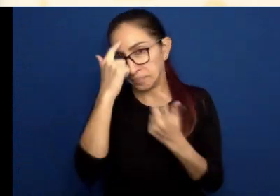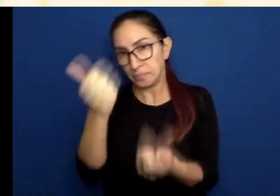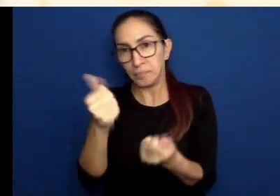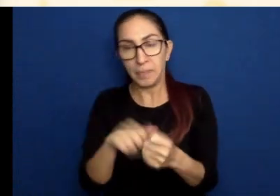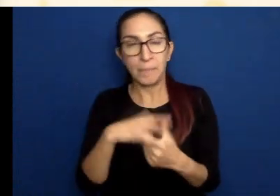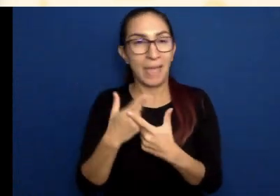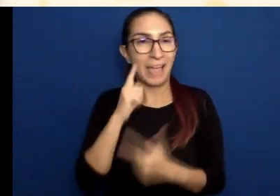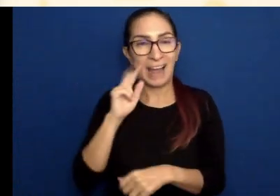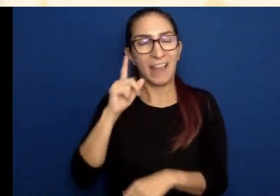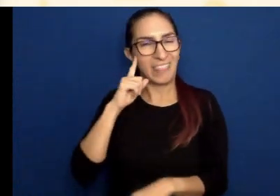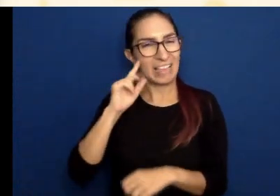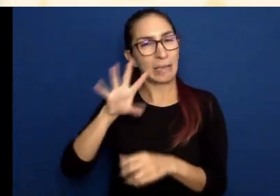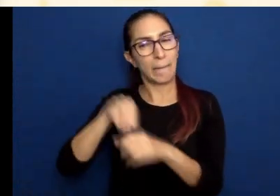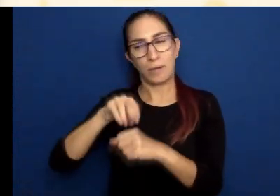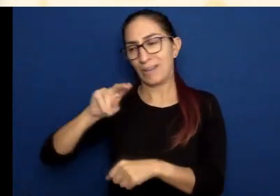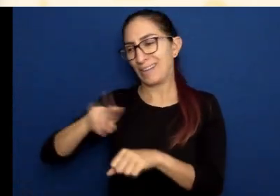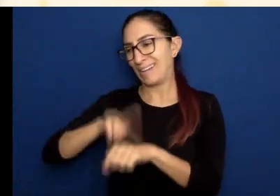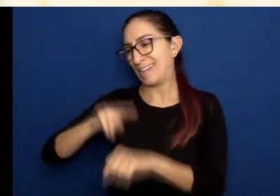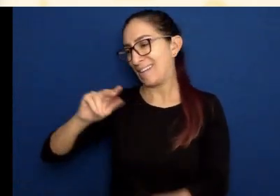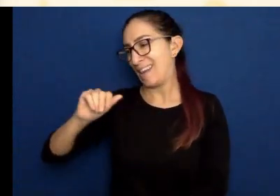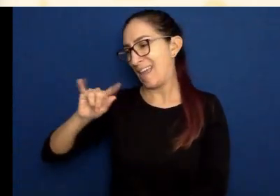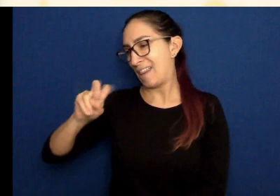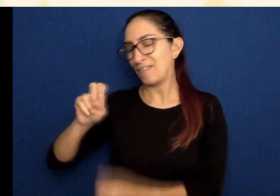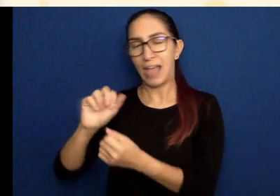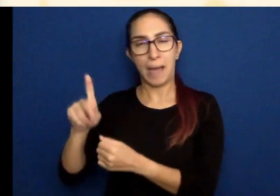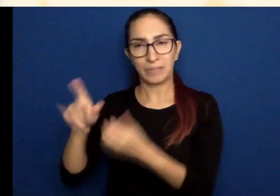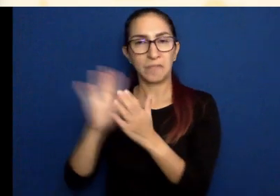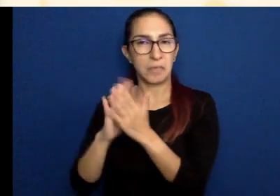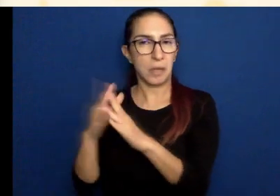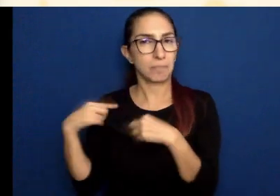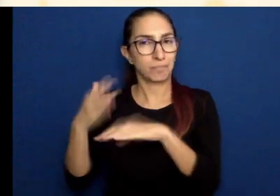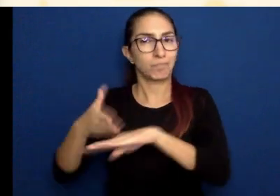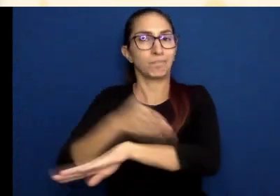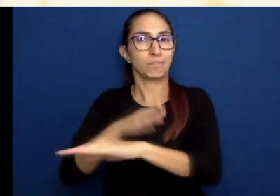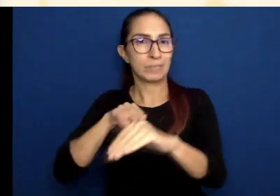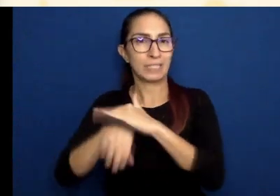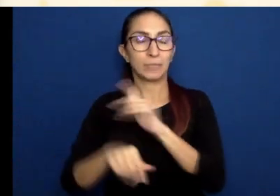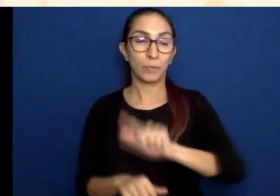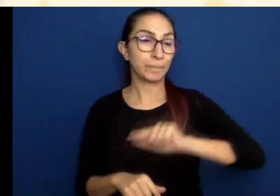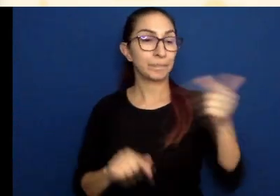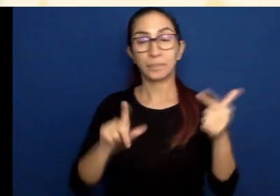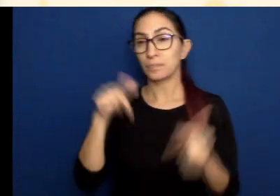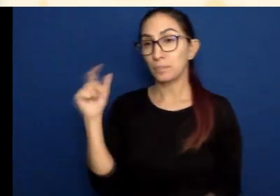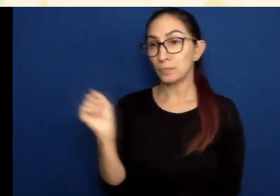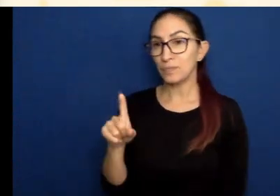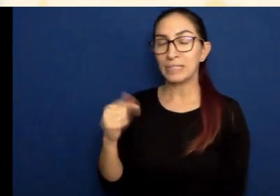Anonymous attendee asks: Here comes the dreaded budget question. How can we persuade lower-budget clients that they should test